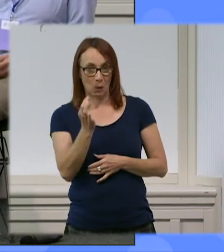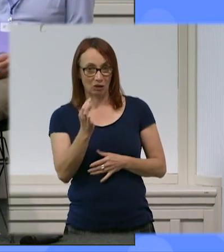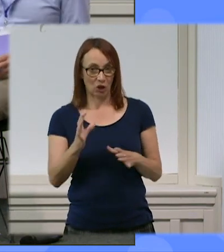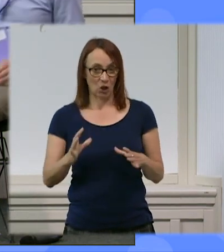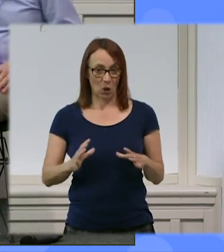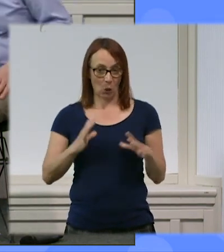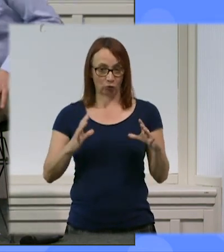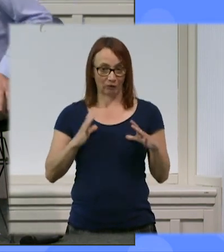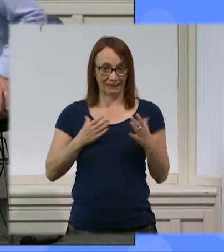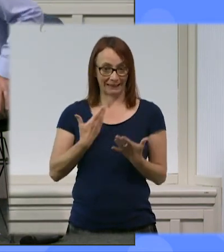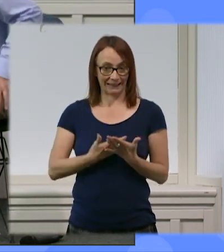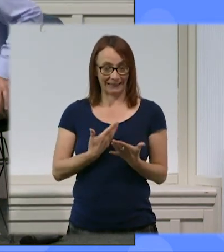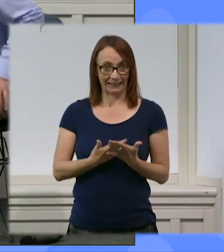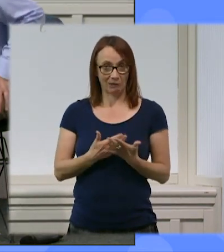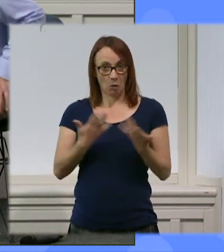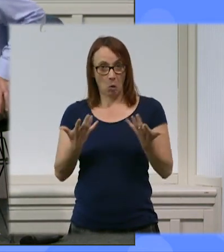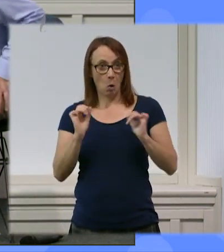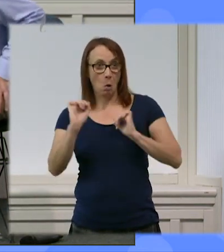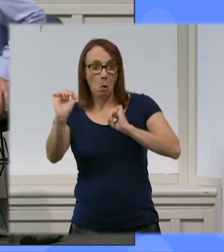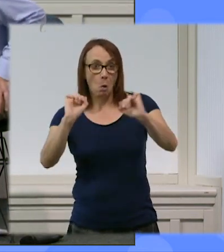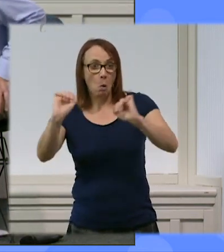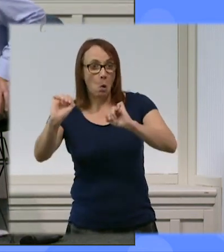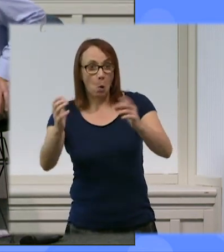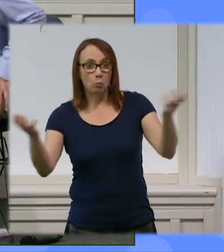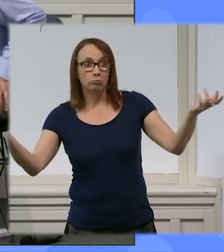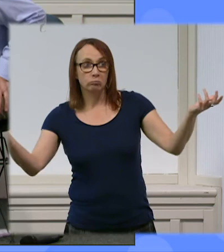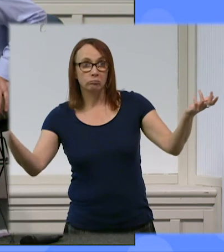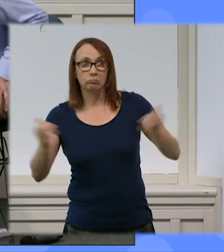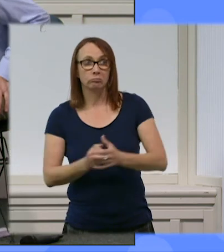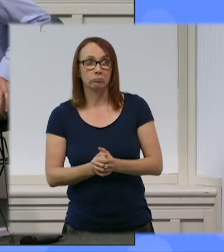doesn't come forward of the question but any any direct questions from the floor